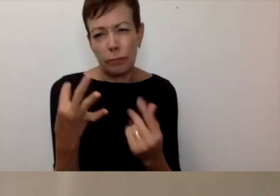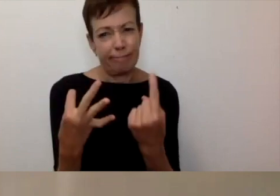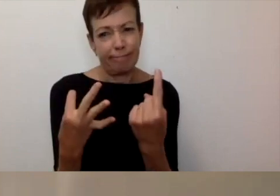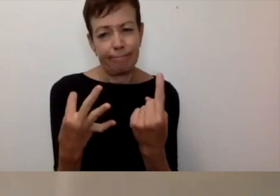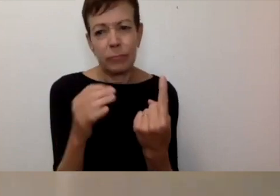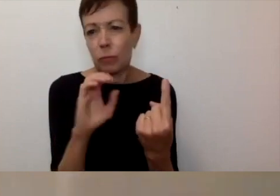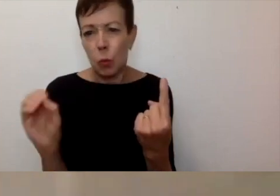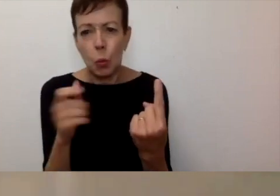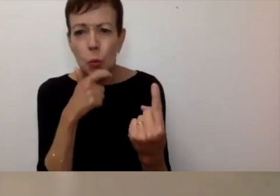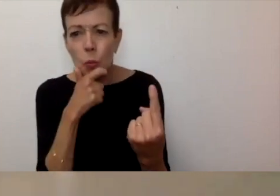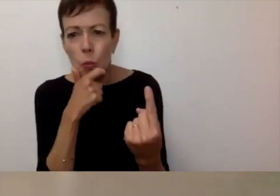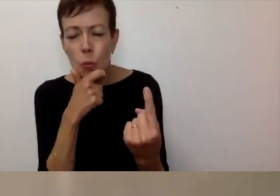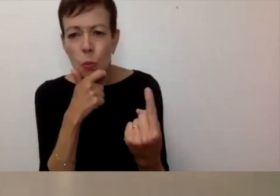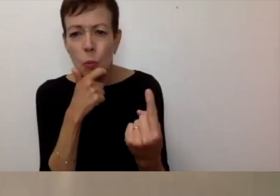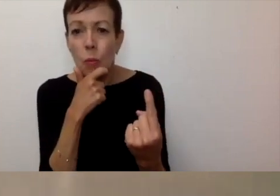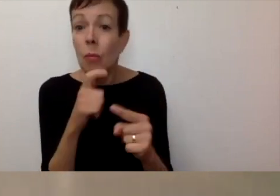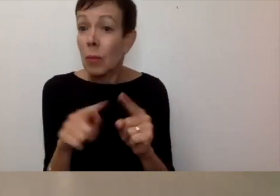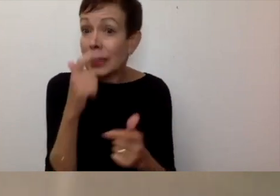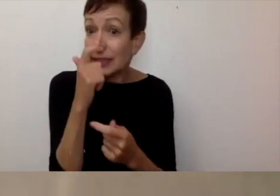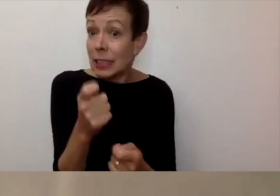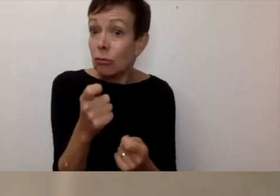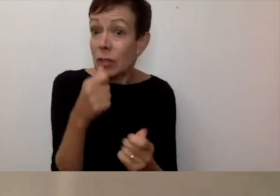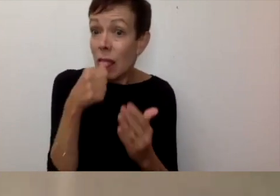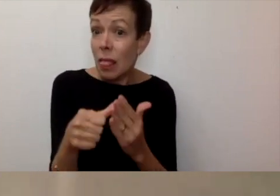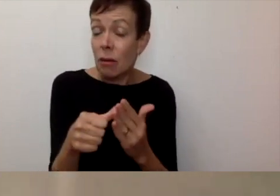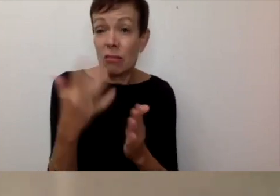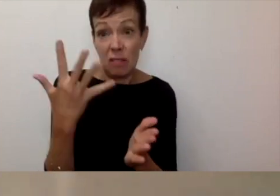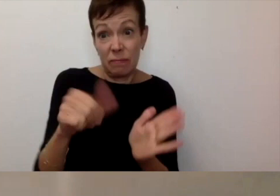a around five pages and it addresses a lot of concerns